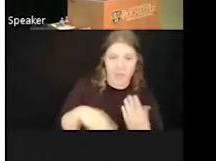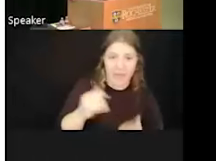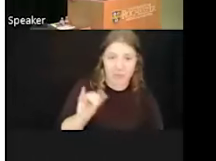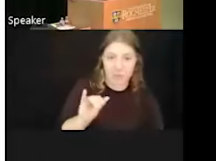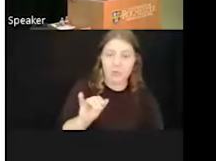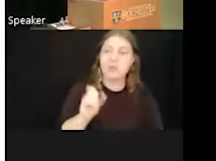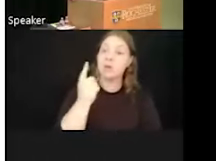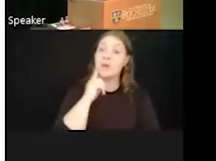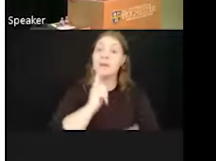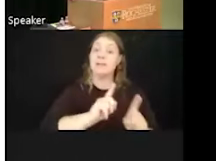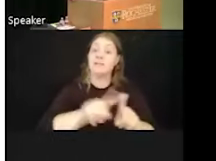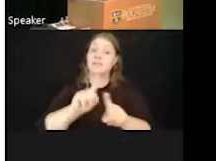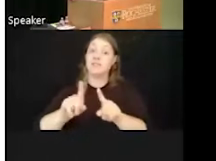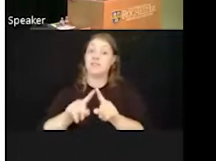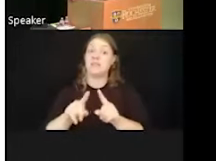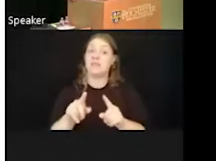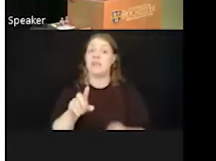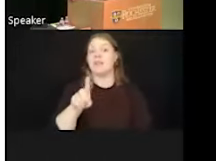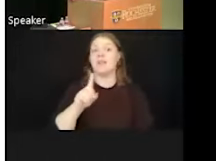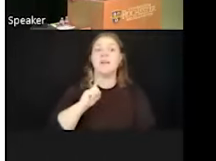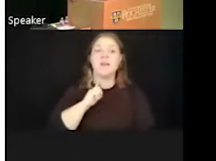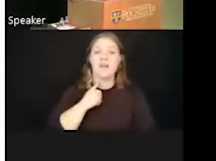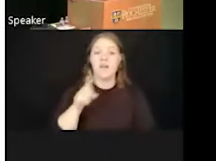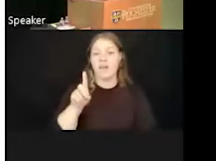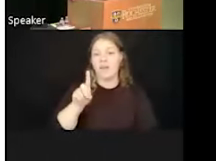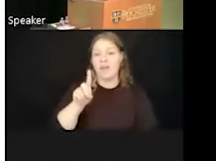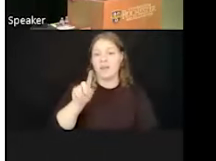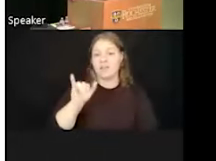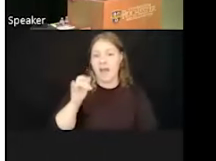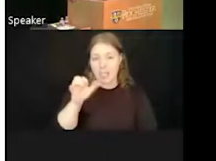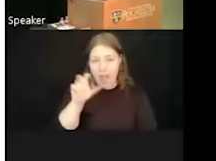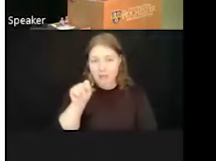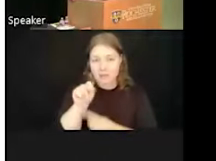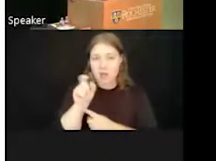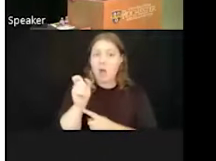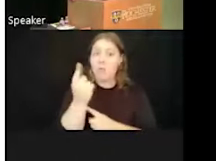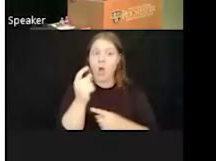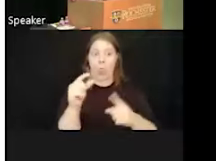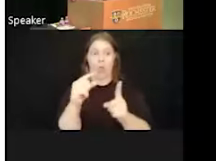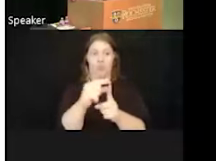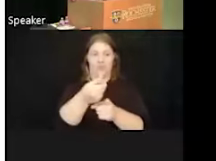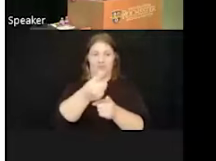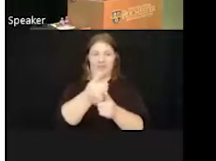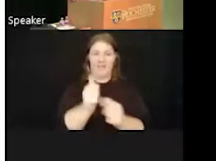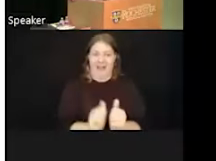not only in the dialect but differences in the words and how they're used um amongst